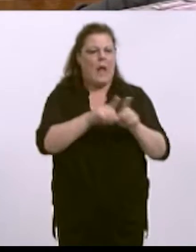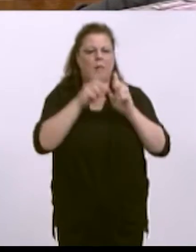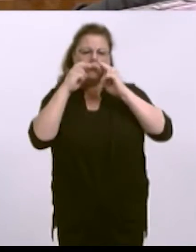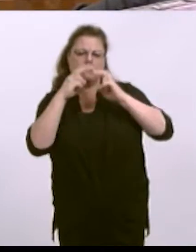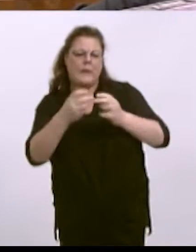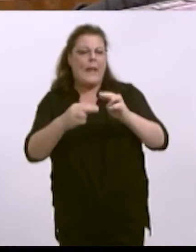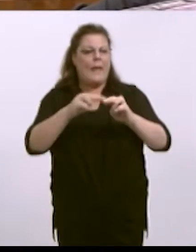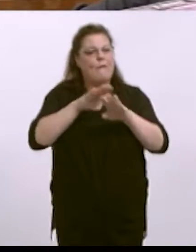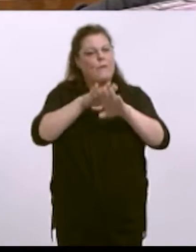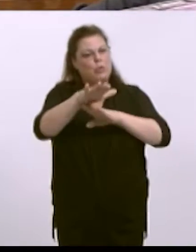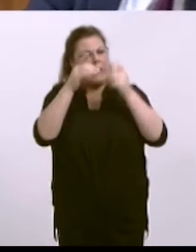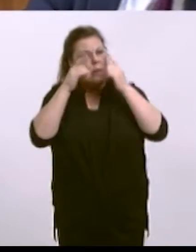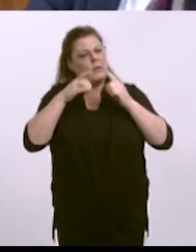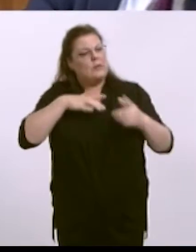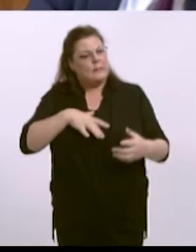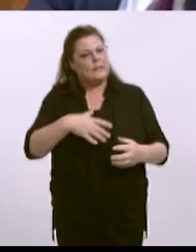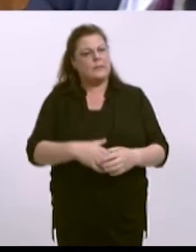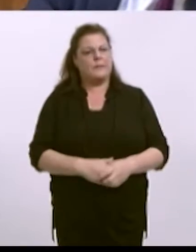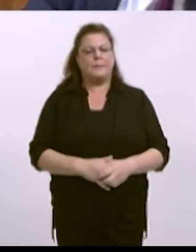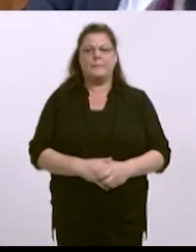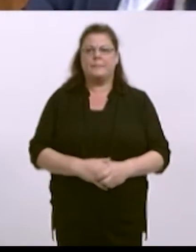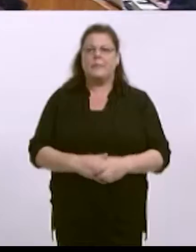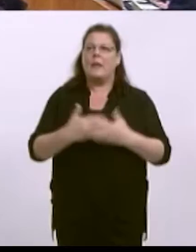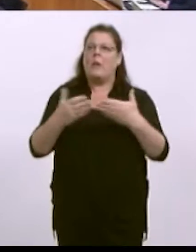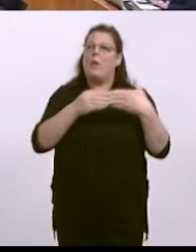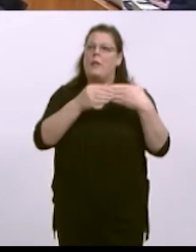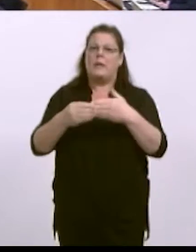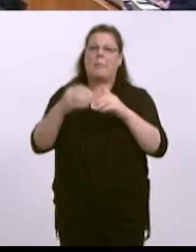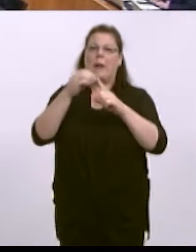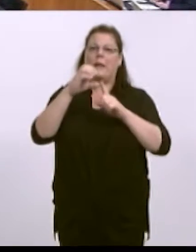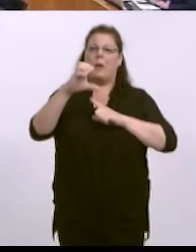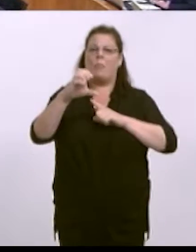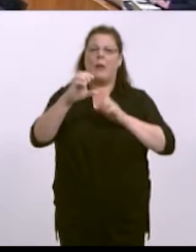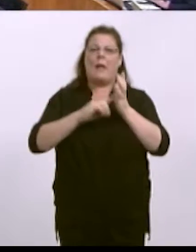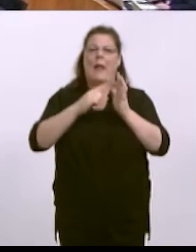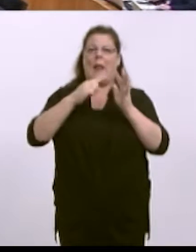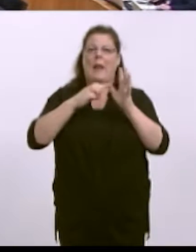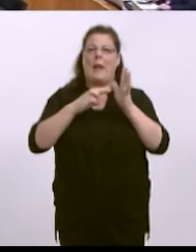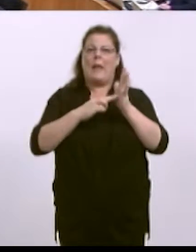in the future. Y Llywydd / The Llywydd: Arweinydd Plaid Cymru, Leanne Wood. Leanne Wood: Diolch, Lywydd. Four bidders